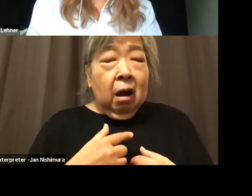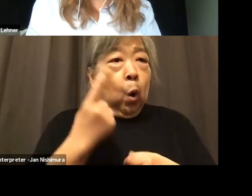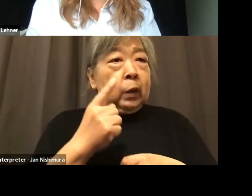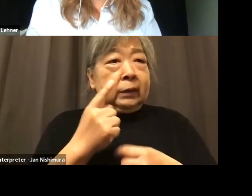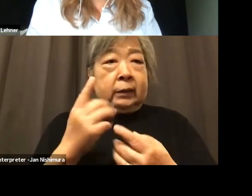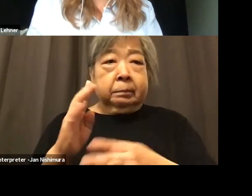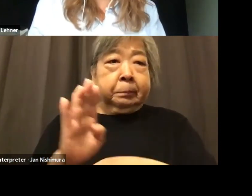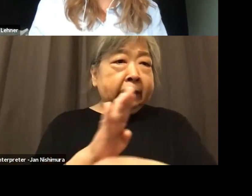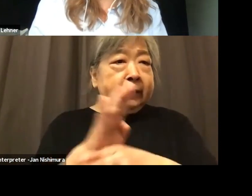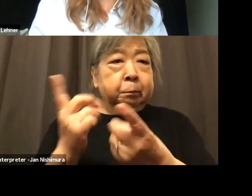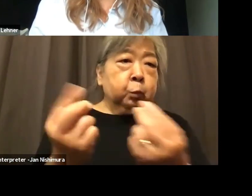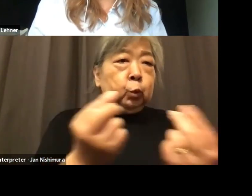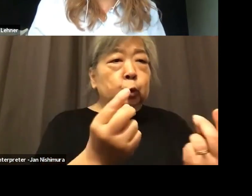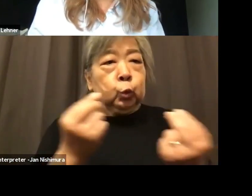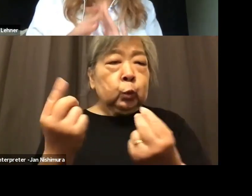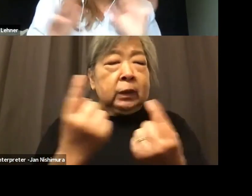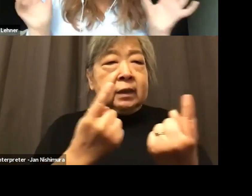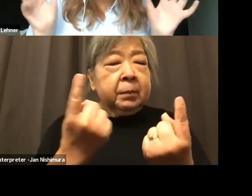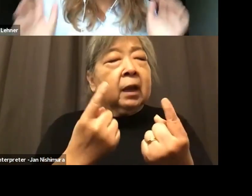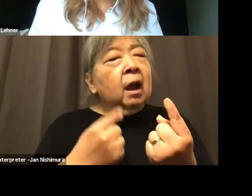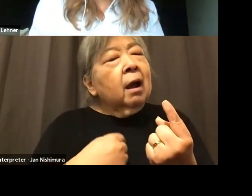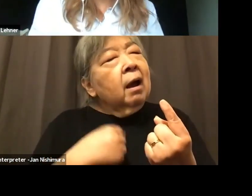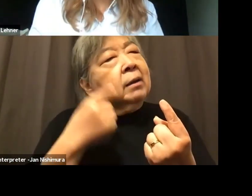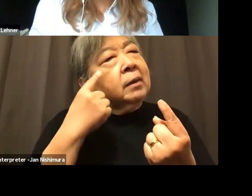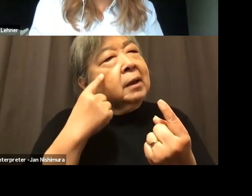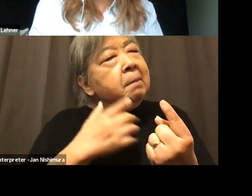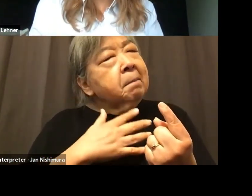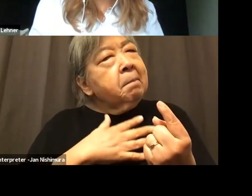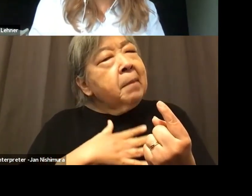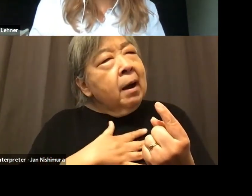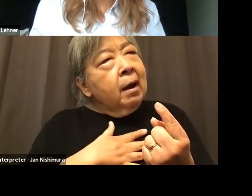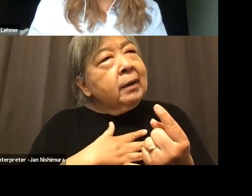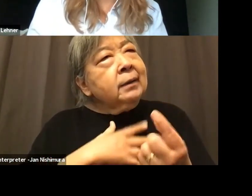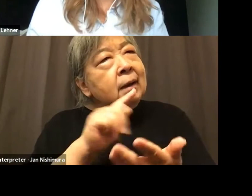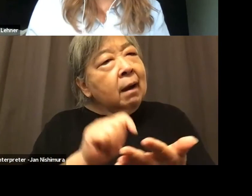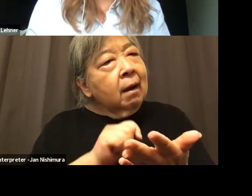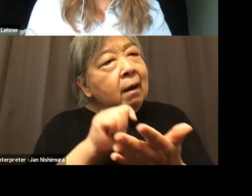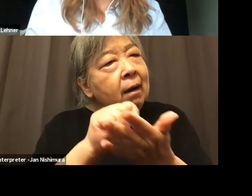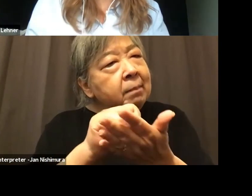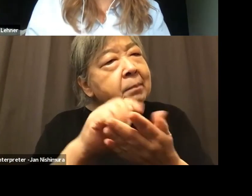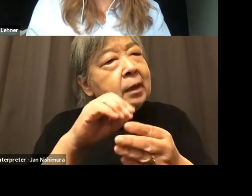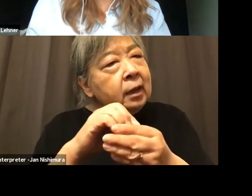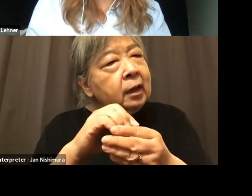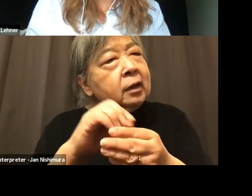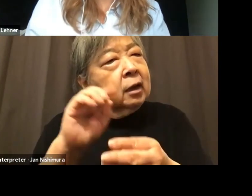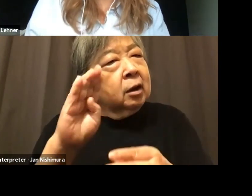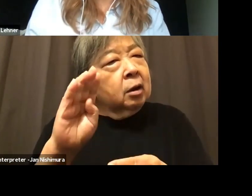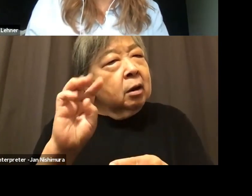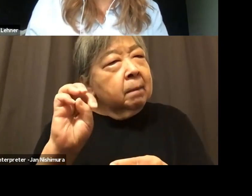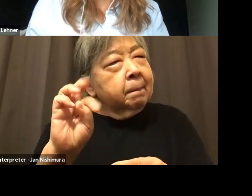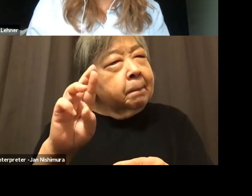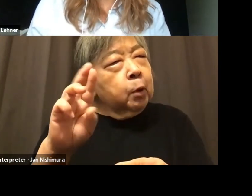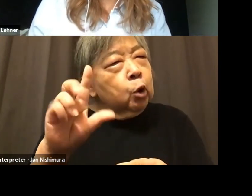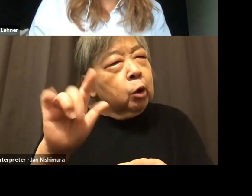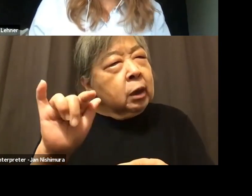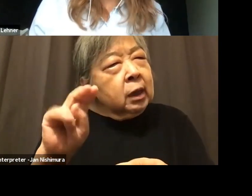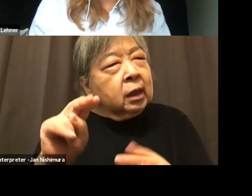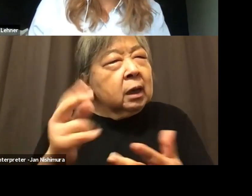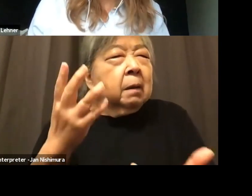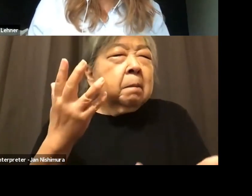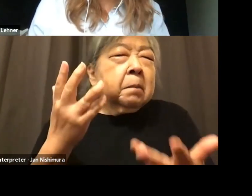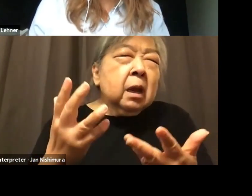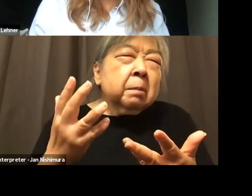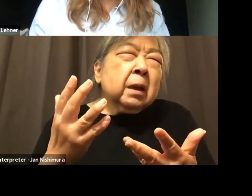I think during my entire time in Berlin there was probably one or two days that I stayed at the